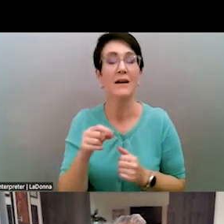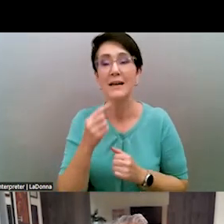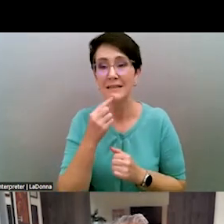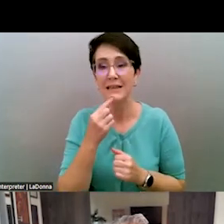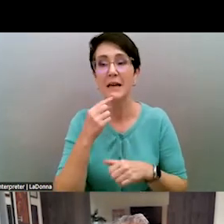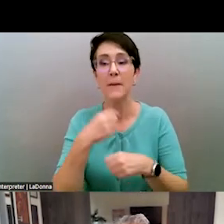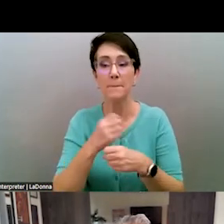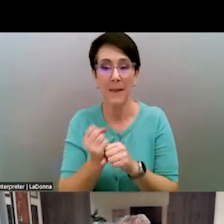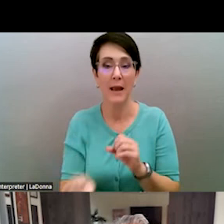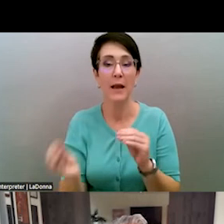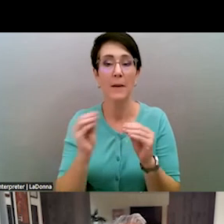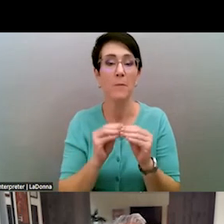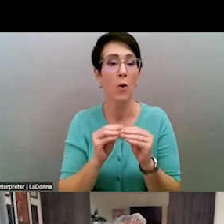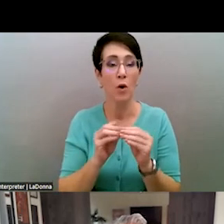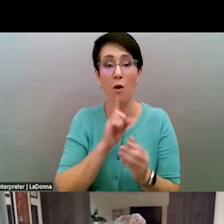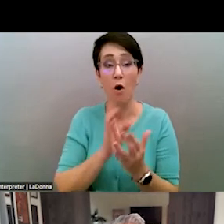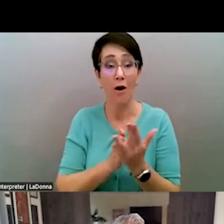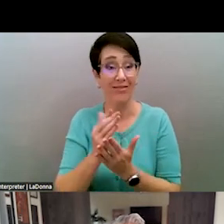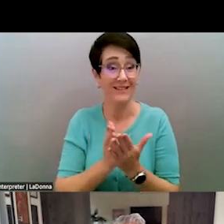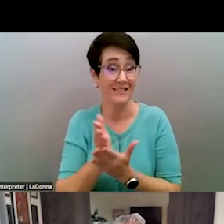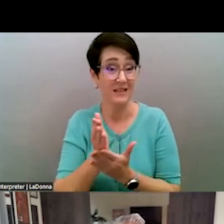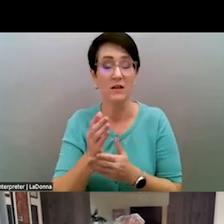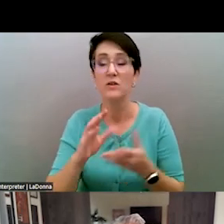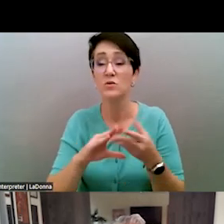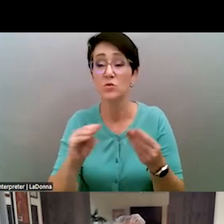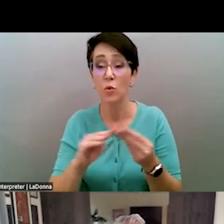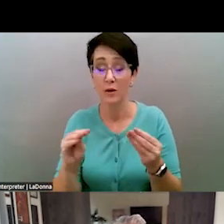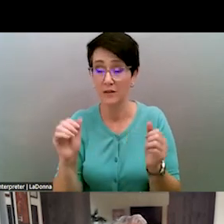HEALTH AND CONSULT WITH SUBJECT MATTER EXPERT. AND PEOPLE, PEOPLE WITH PERSONAL EXPERIENCE,